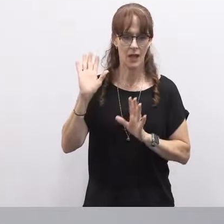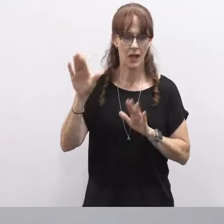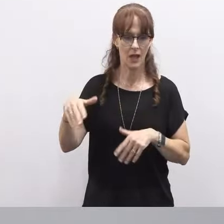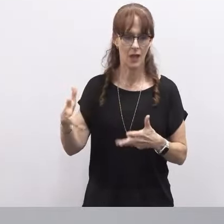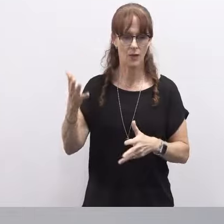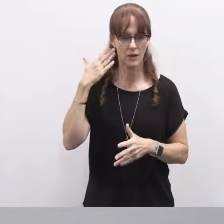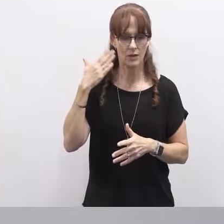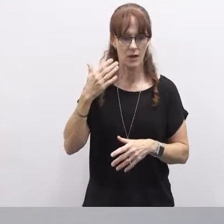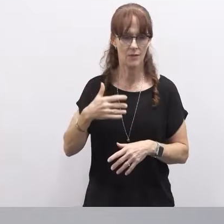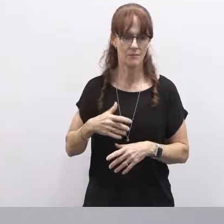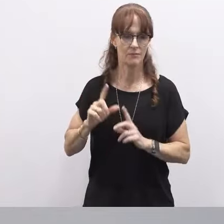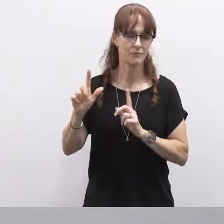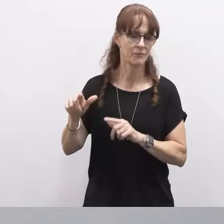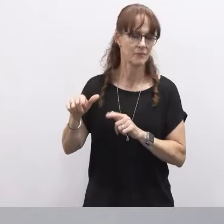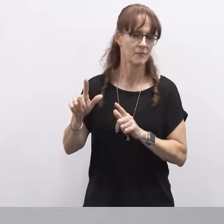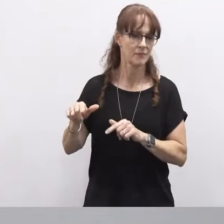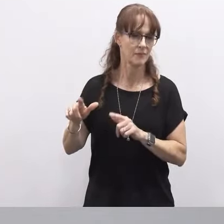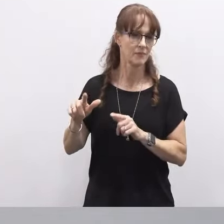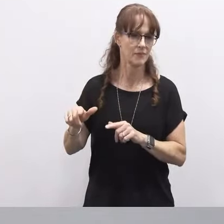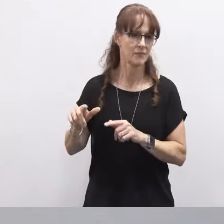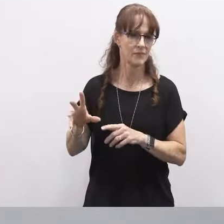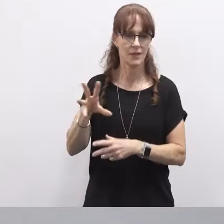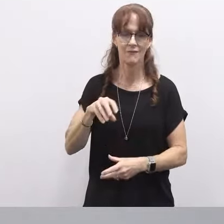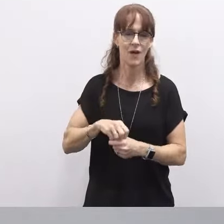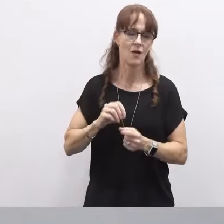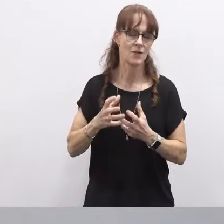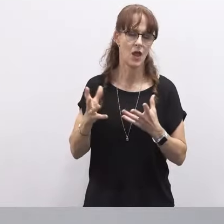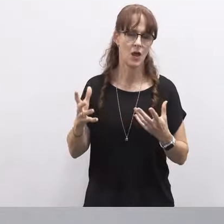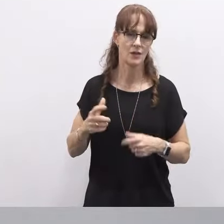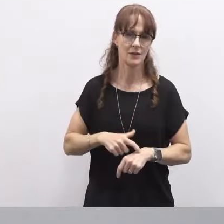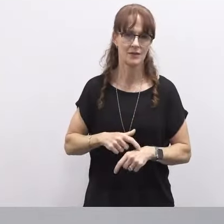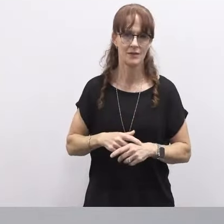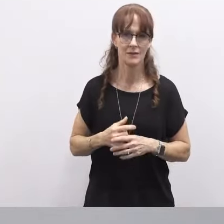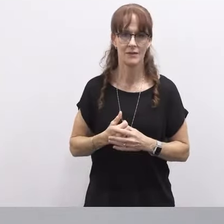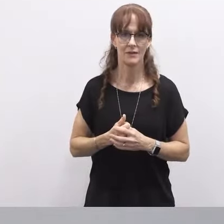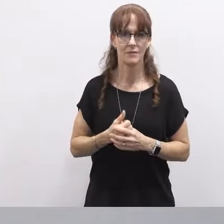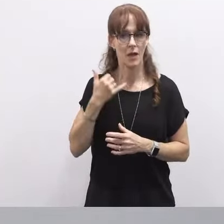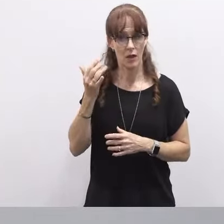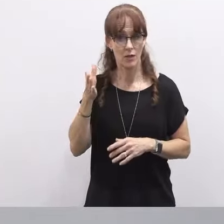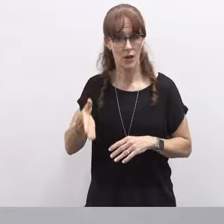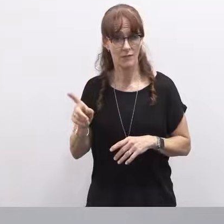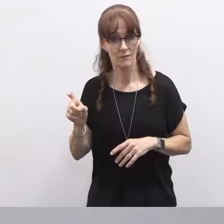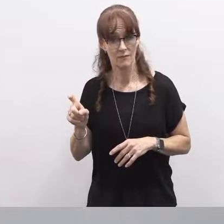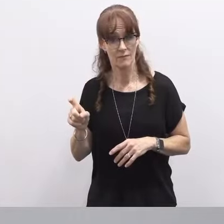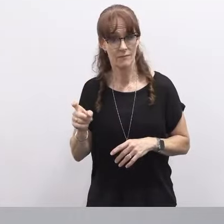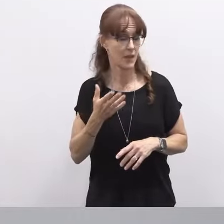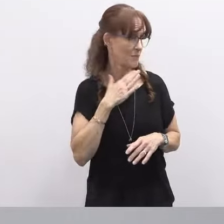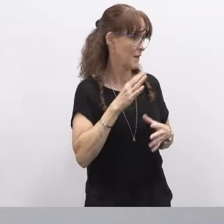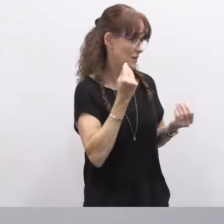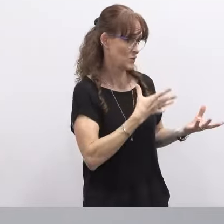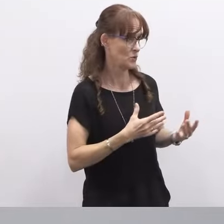I've been into this for a long time." But I called her afterwards and said, "I have bad news for you." And she said, "What's that?"